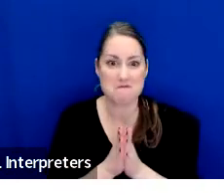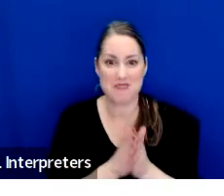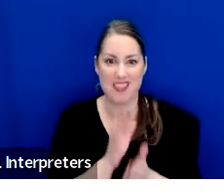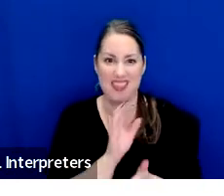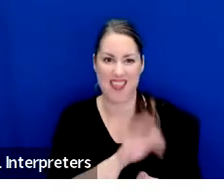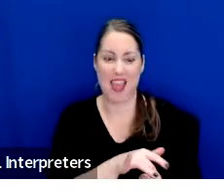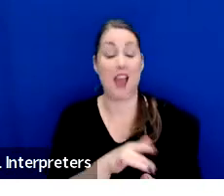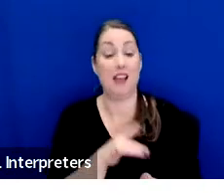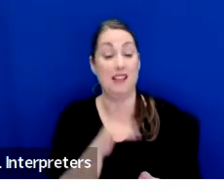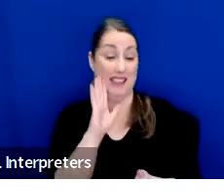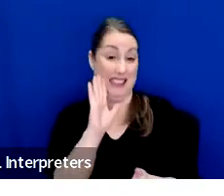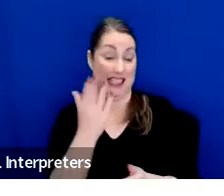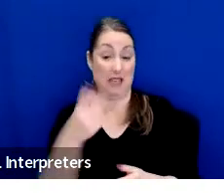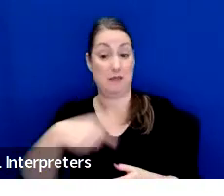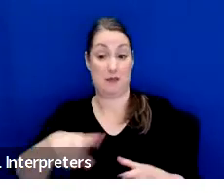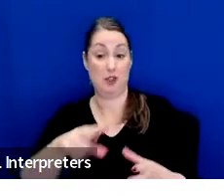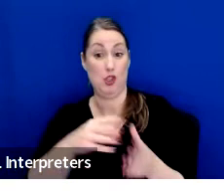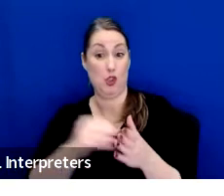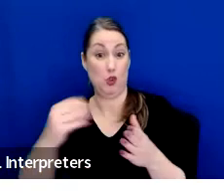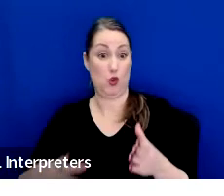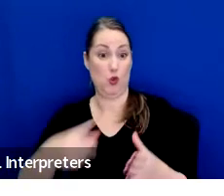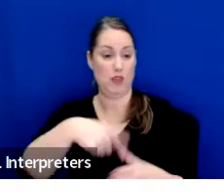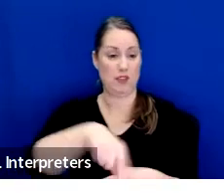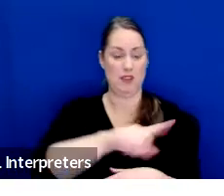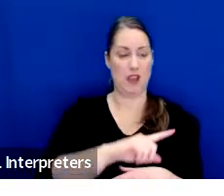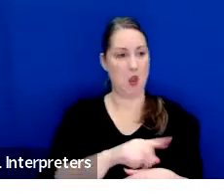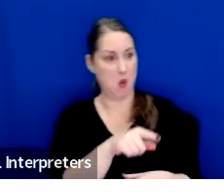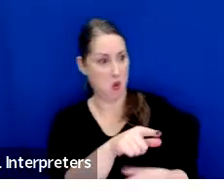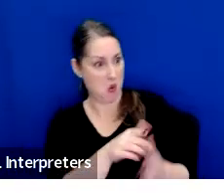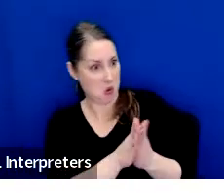And so that is kind of contagious and whether it's in a face to face